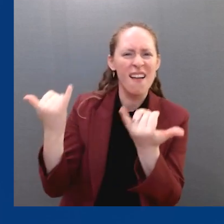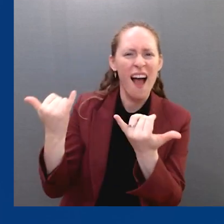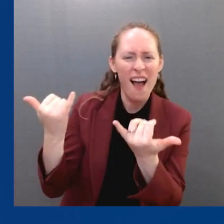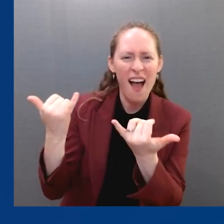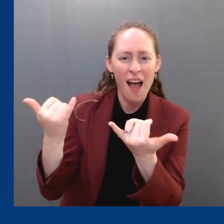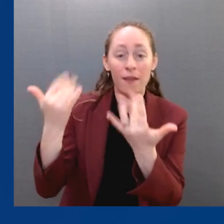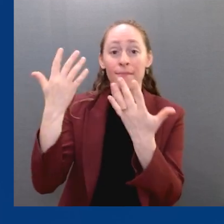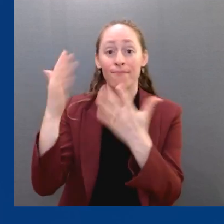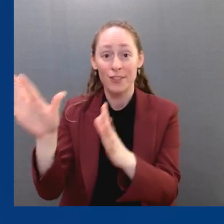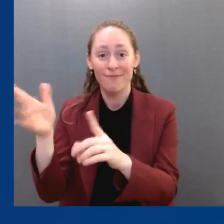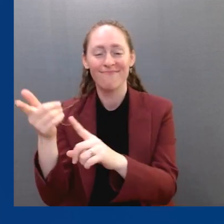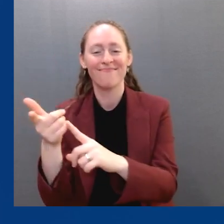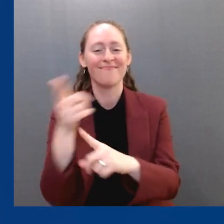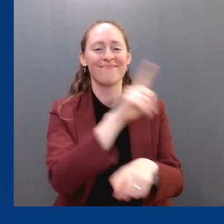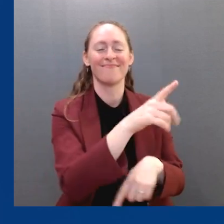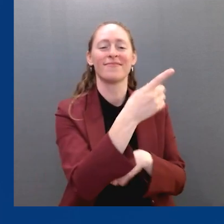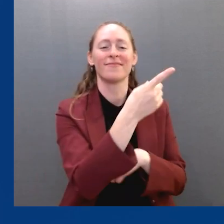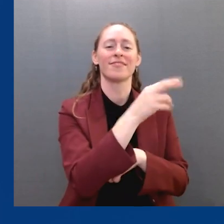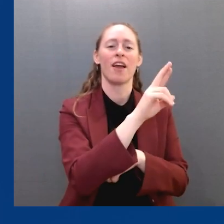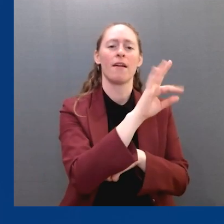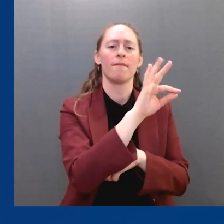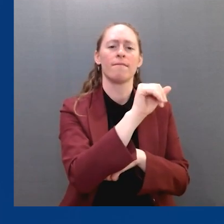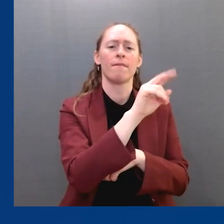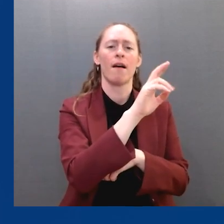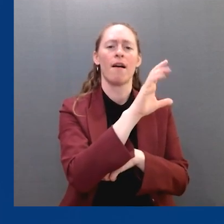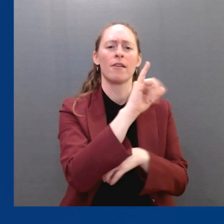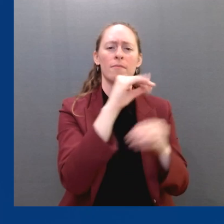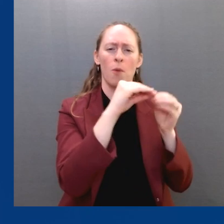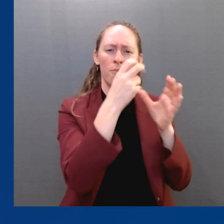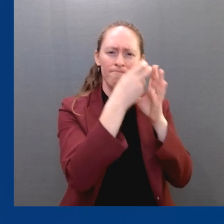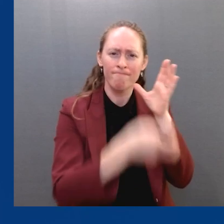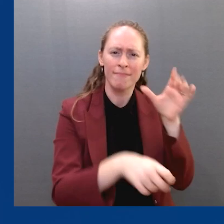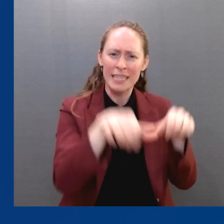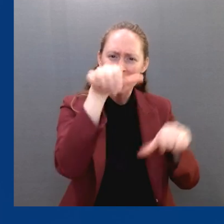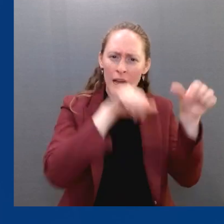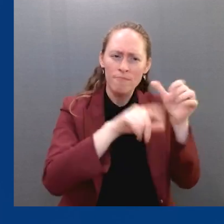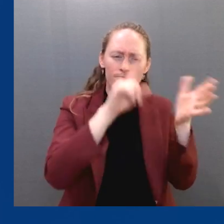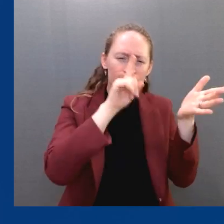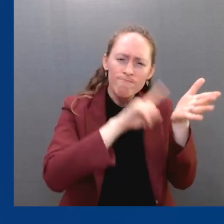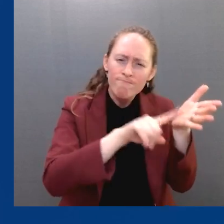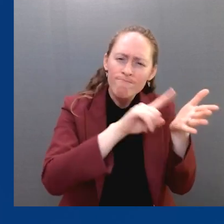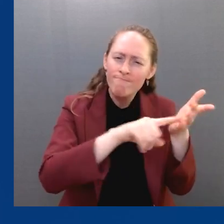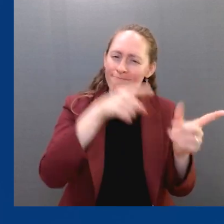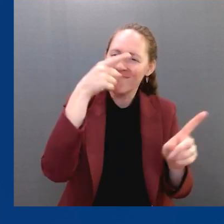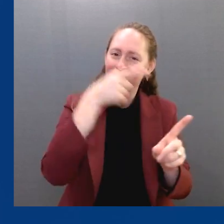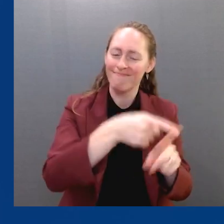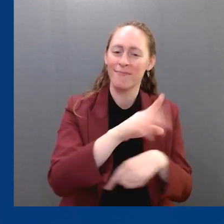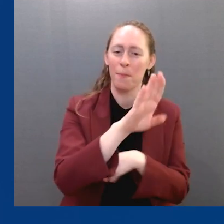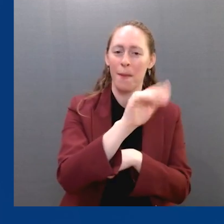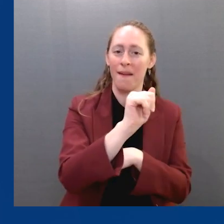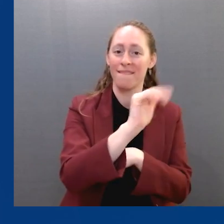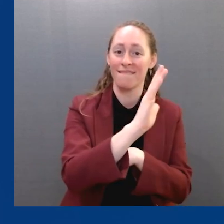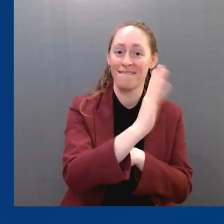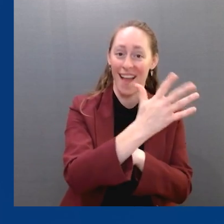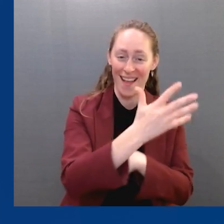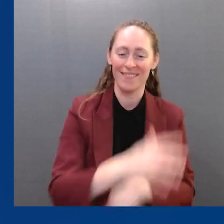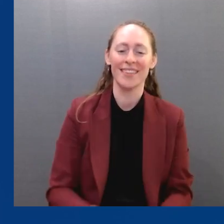about what we know about the science behind BA-5, but first I want to talk about how we view this moment.